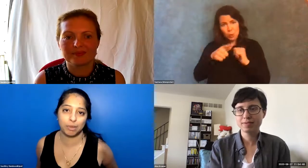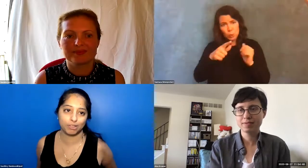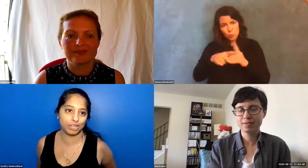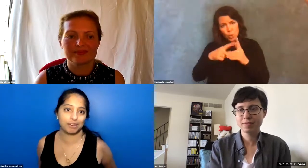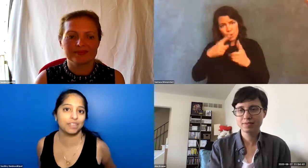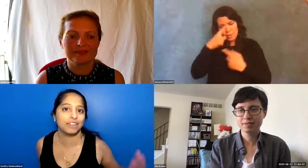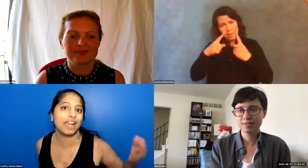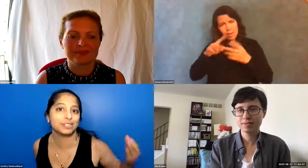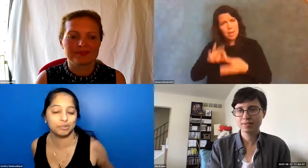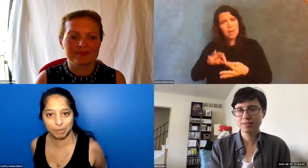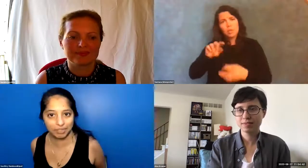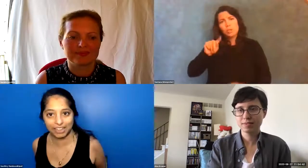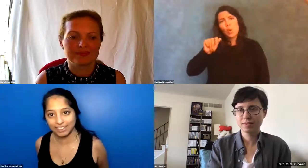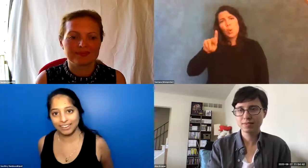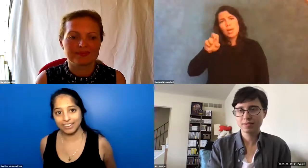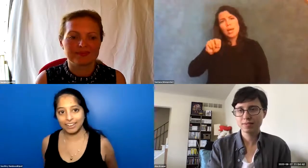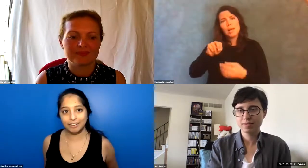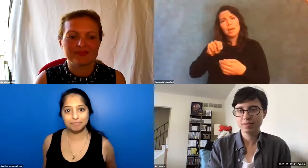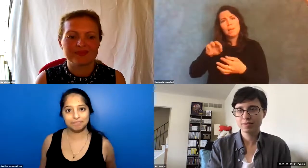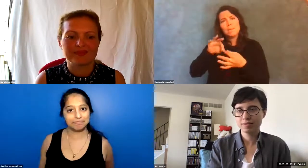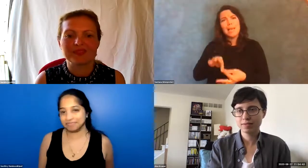typology. Because I don't think I've asked you about